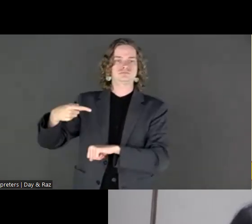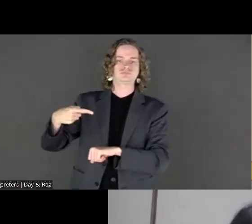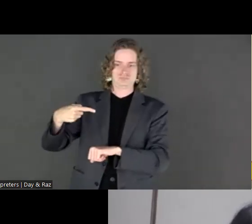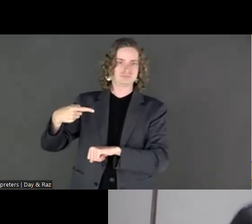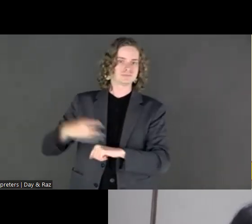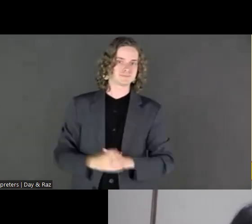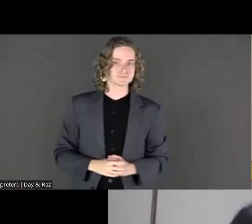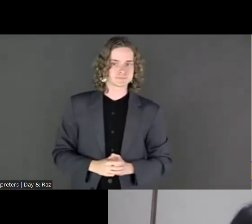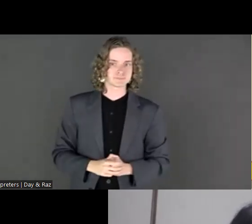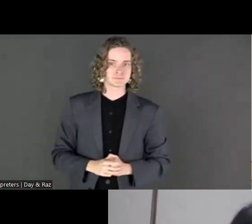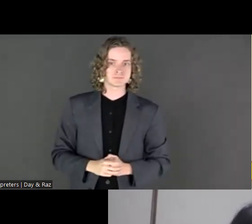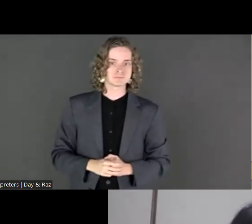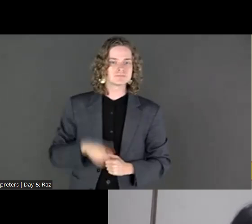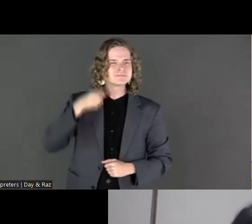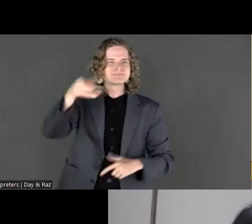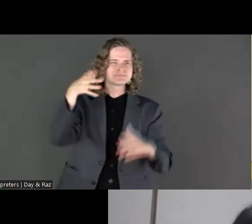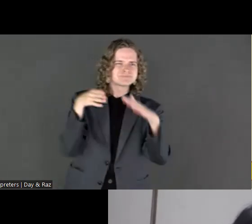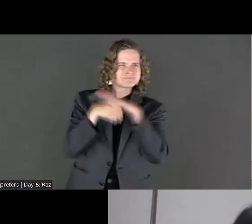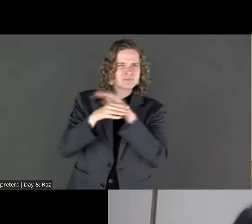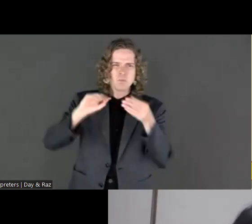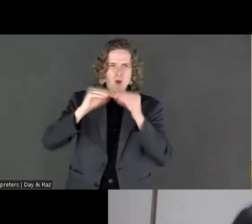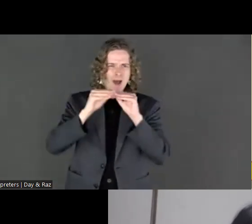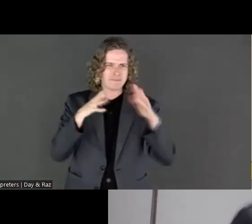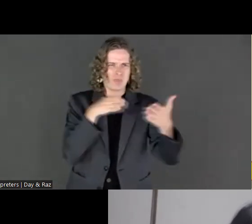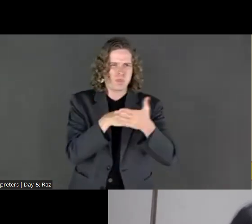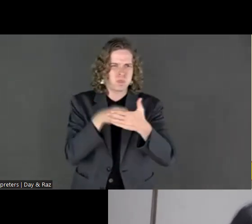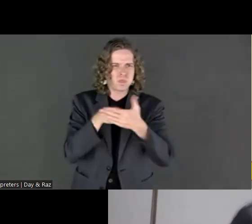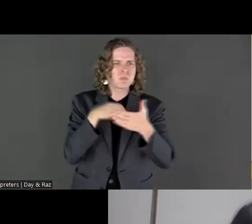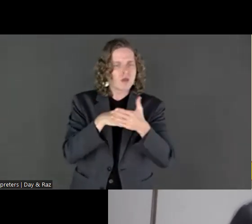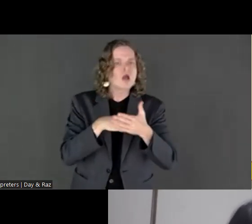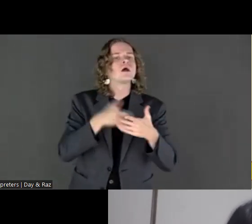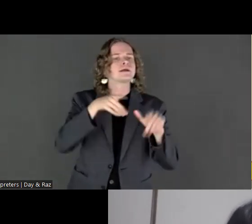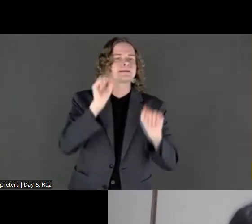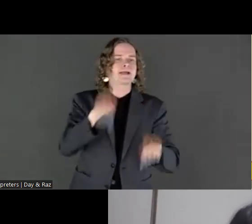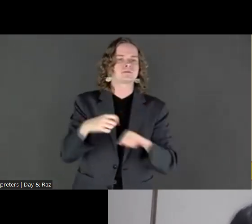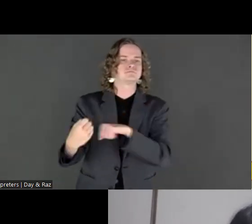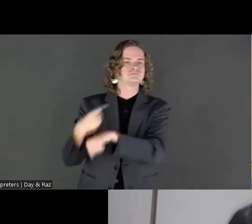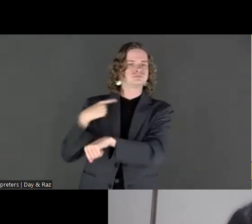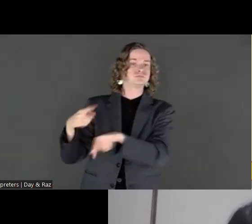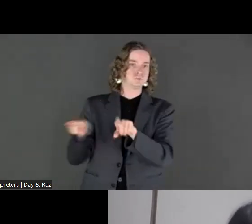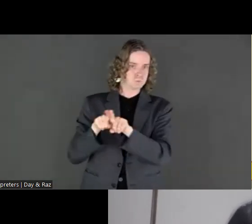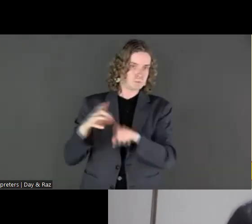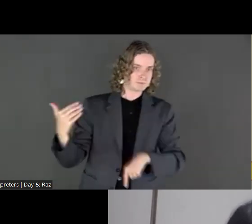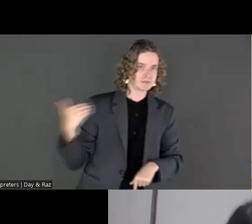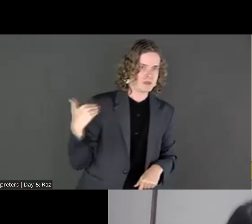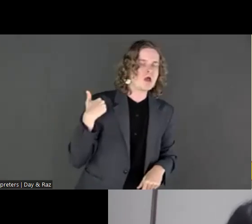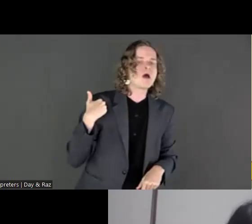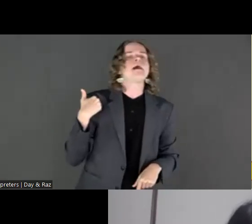We request all speakers to kindly keep the times and Peter cameras off is not the thing.